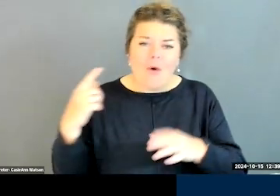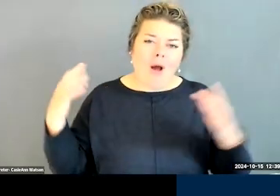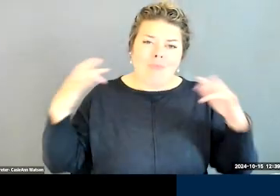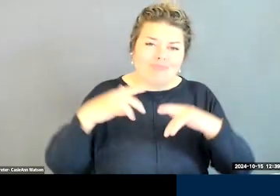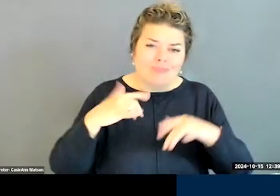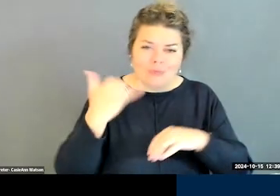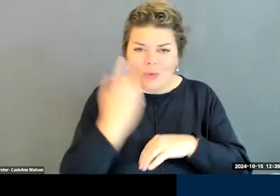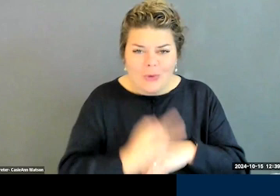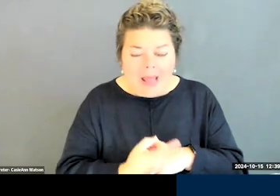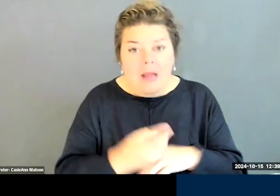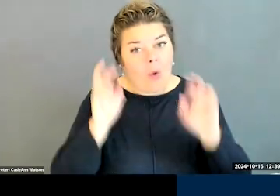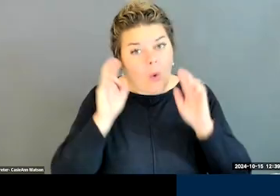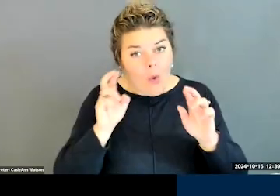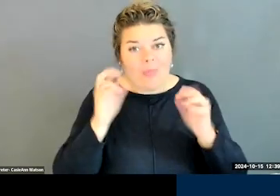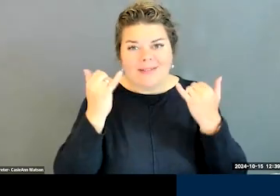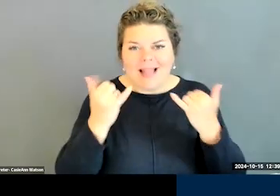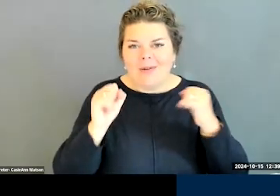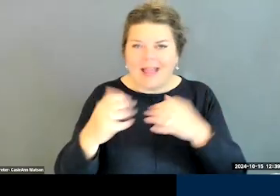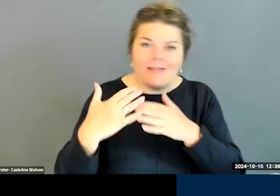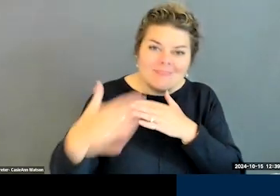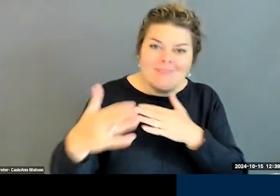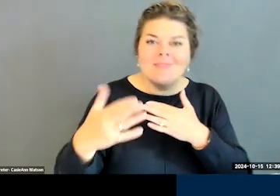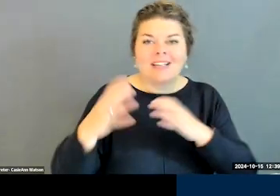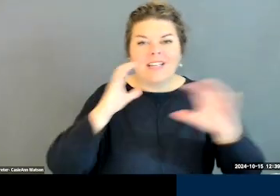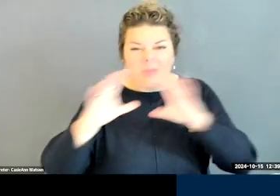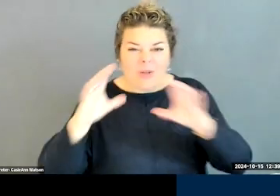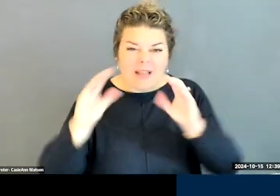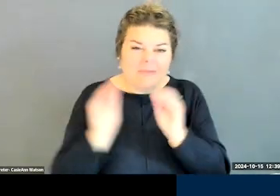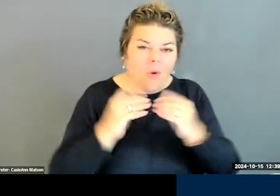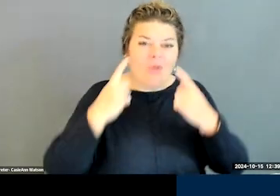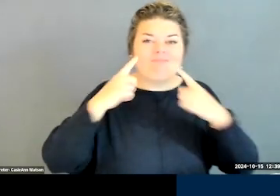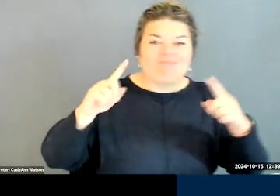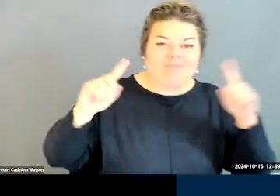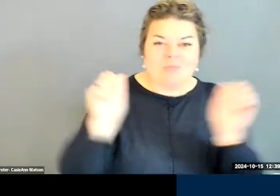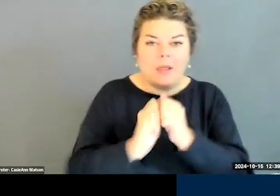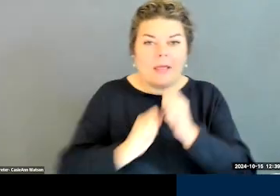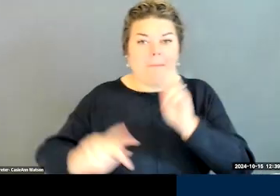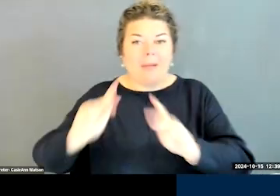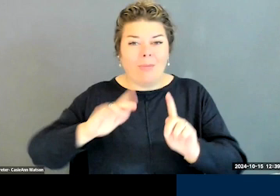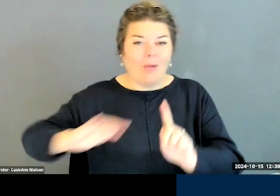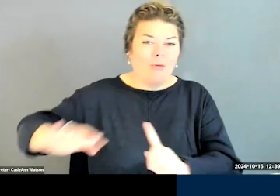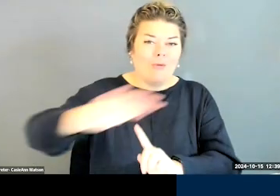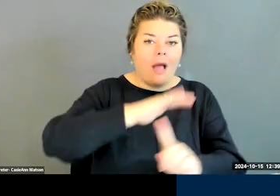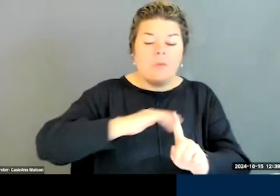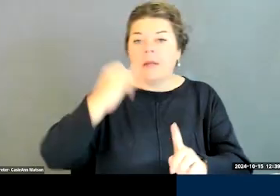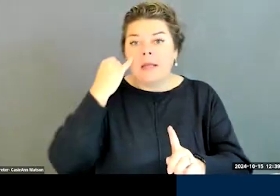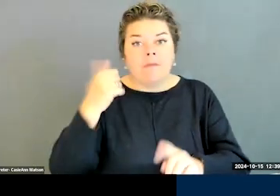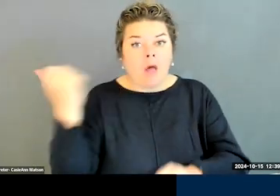We do hope that you will now be able to move forward communicating a bit more effectively with those around you. But if you do have any other questions in the future,